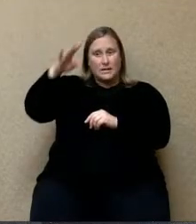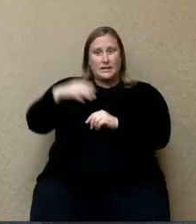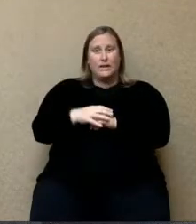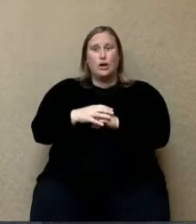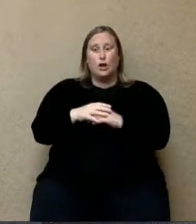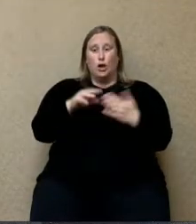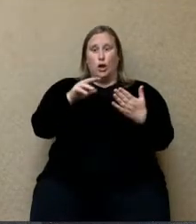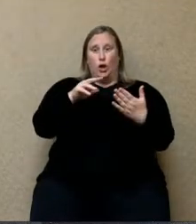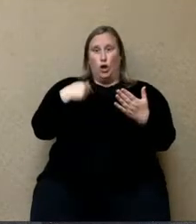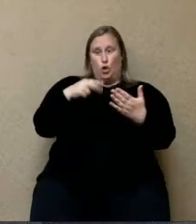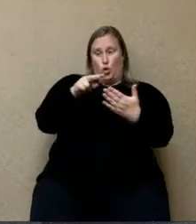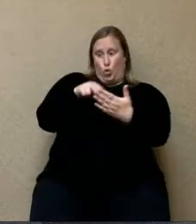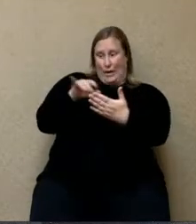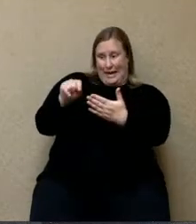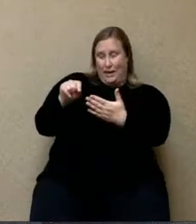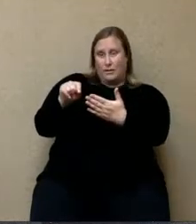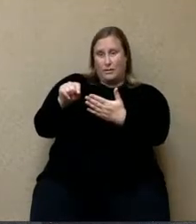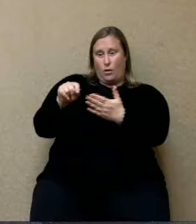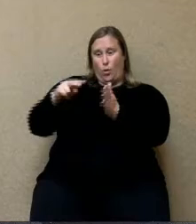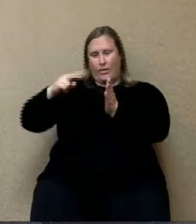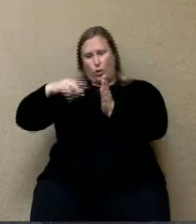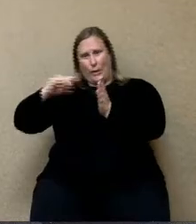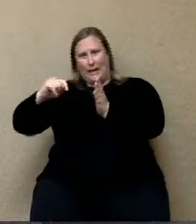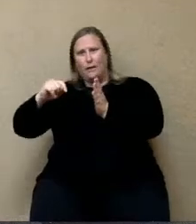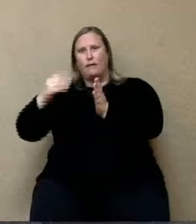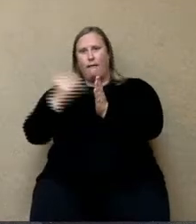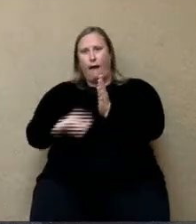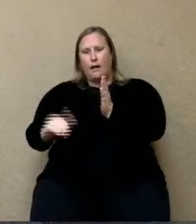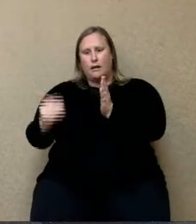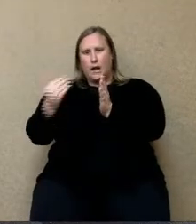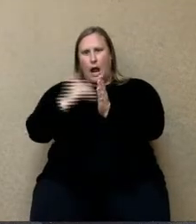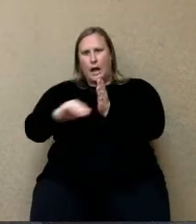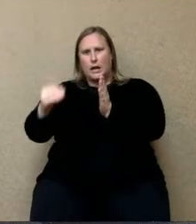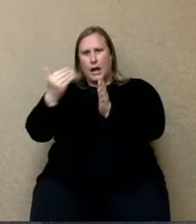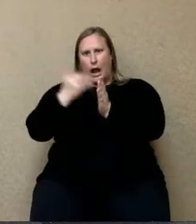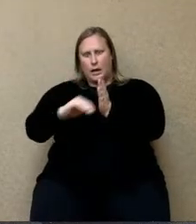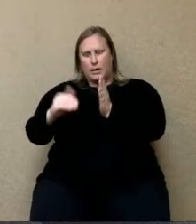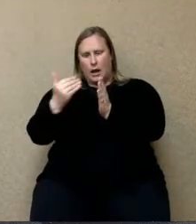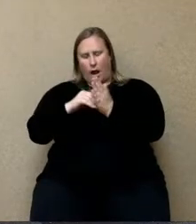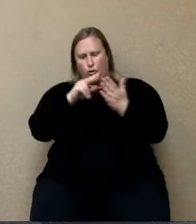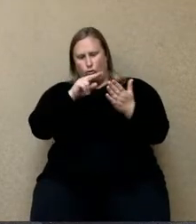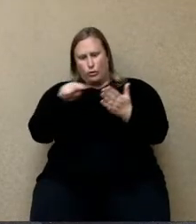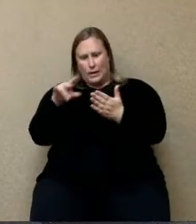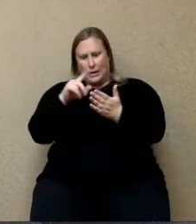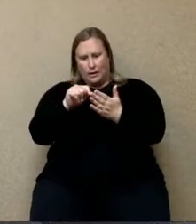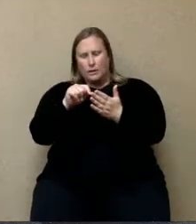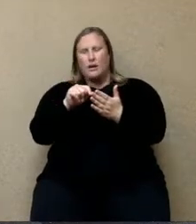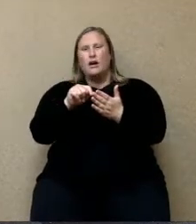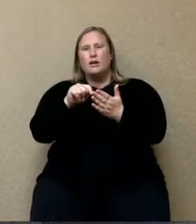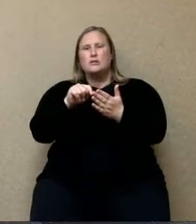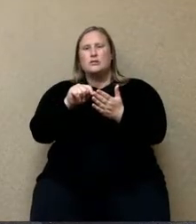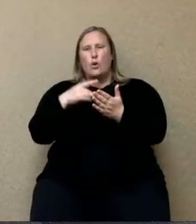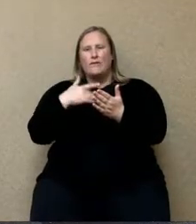or being read to this story over and over, so at some point you're almost memorizing the script,